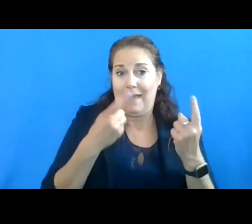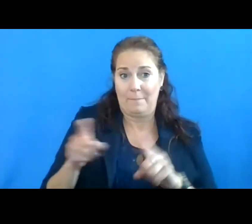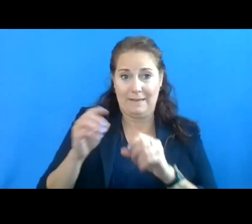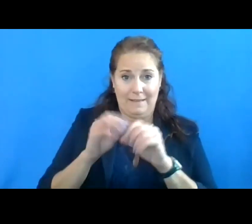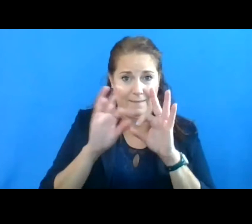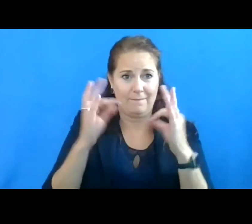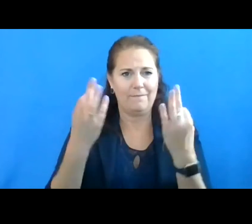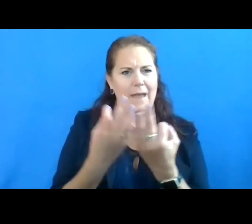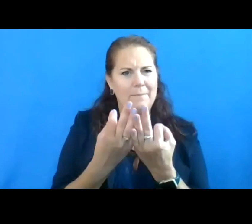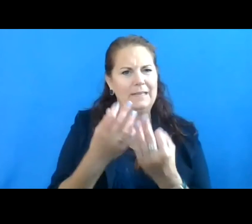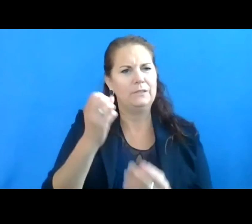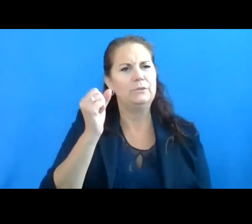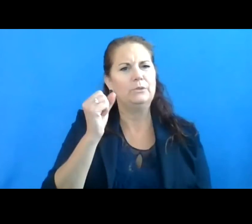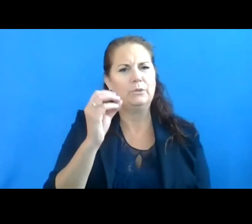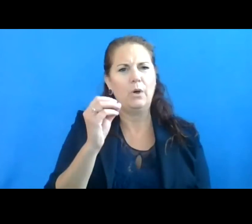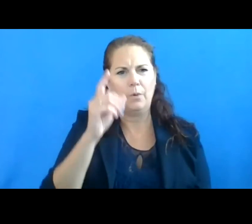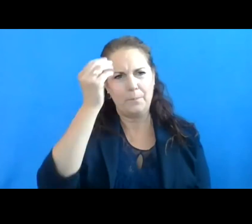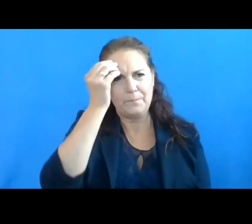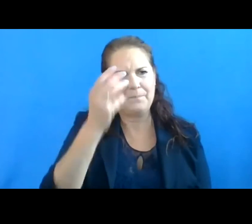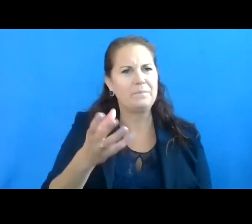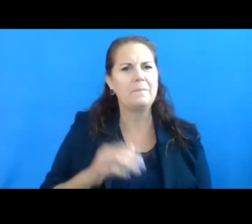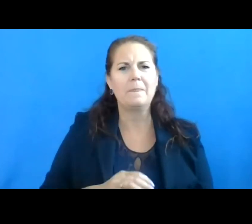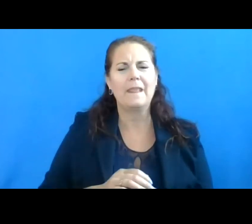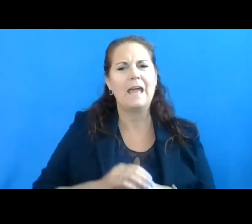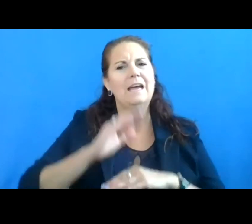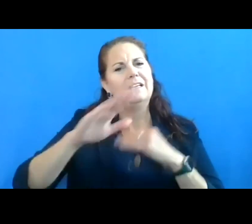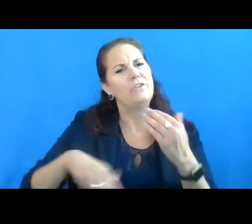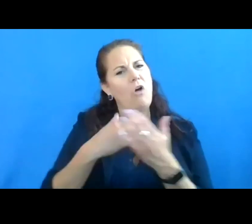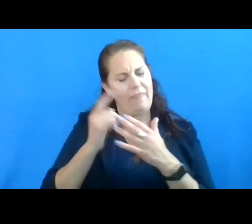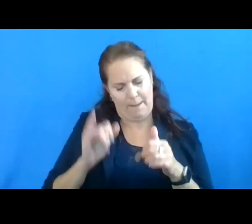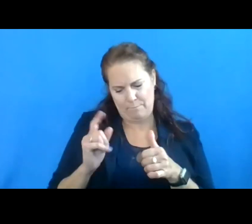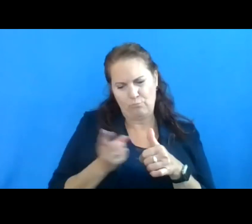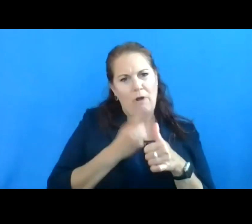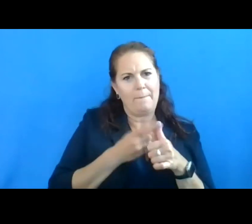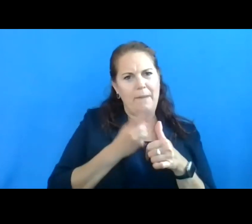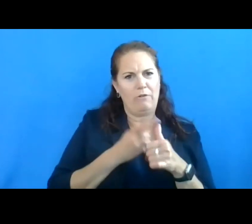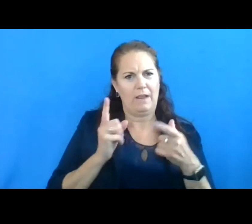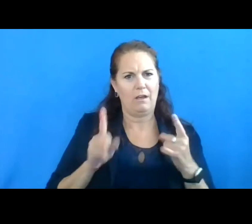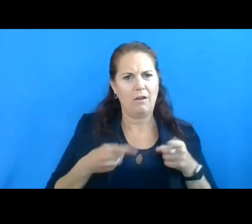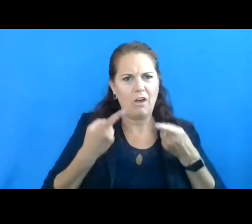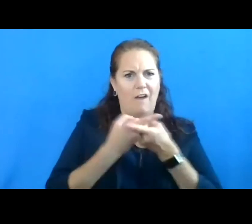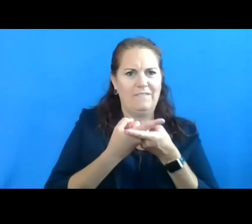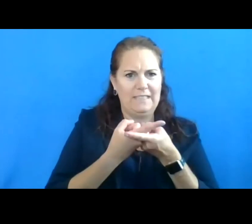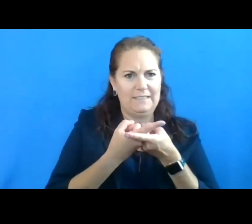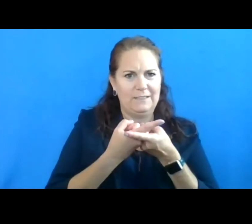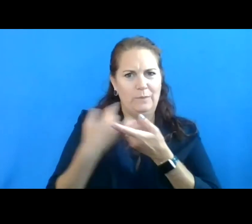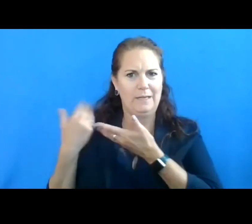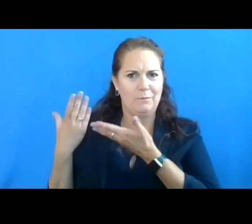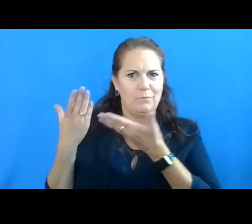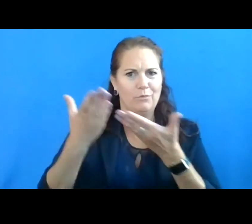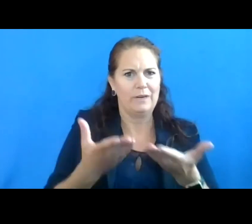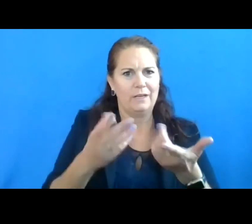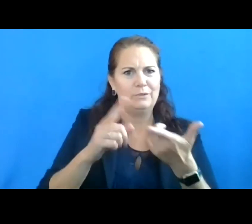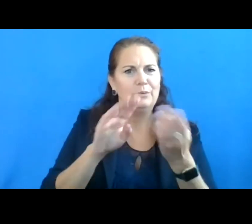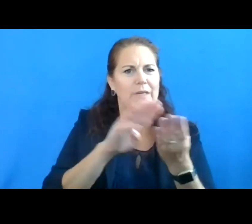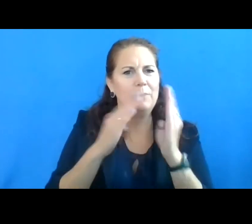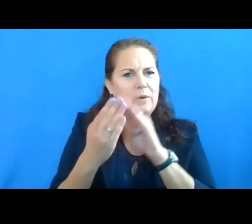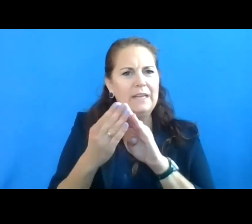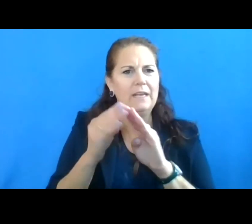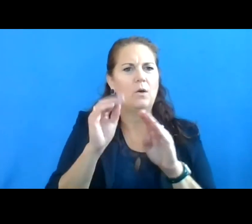So, this is all the primary conflict that we all bring into community, our family and